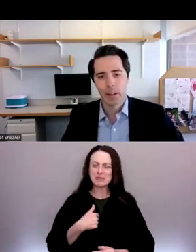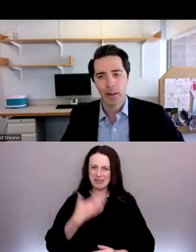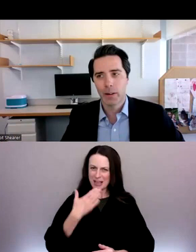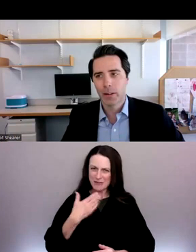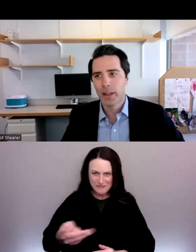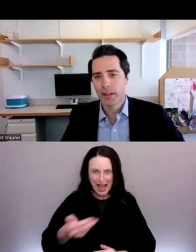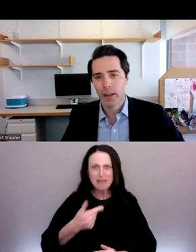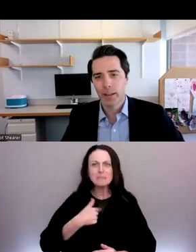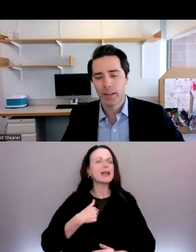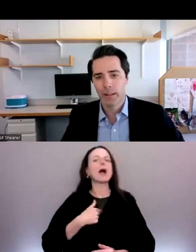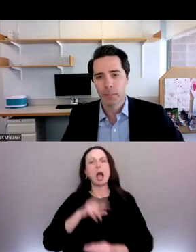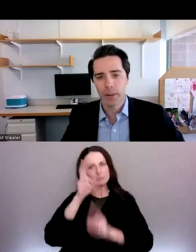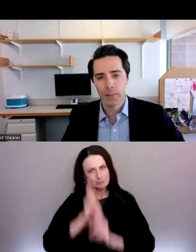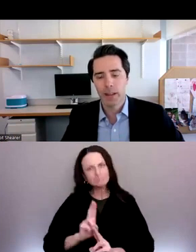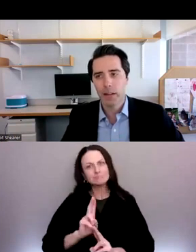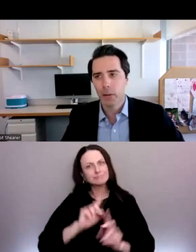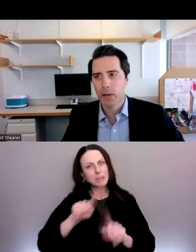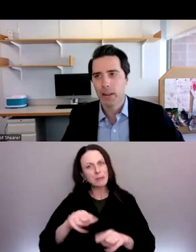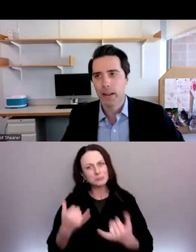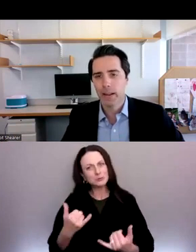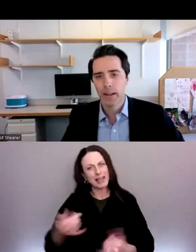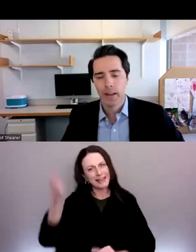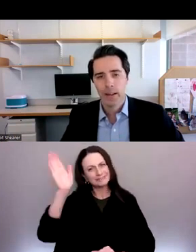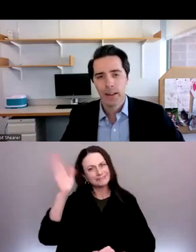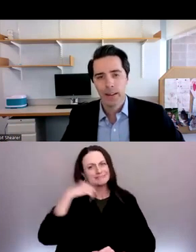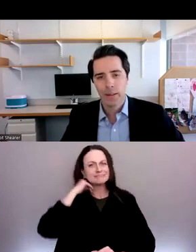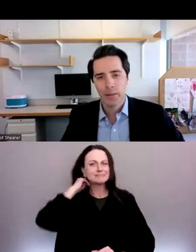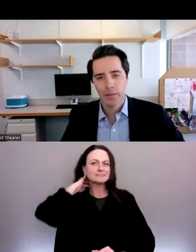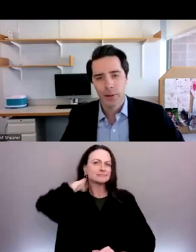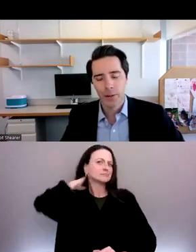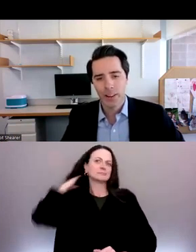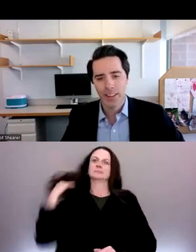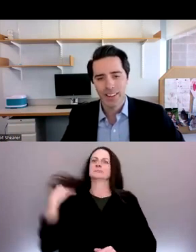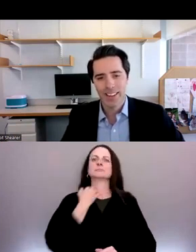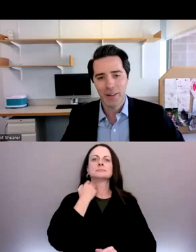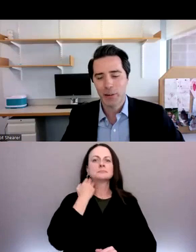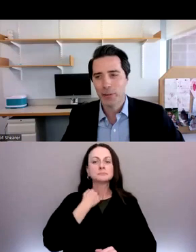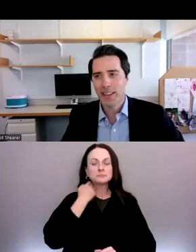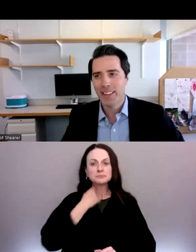really honored to be invited to be speaking to you all today and first of